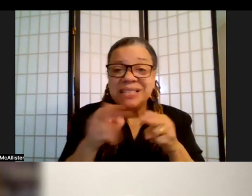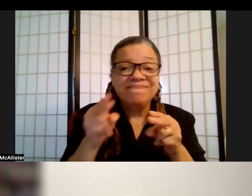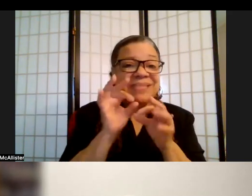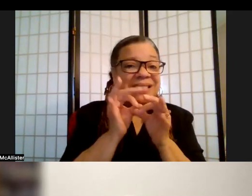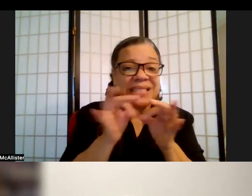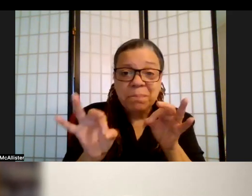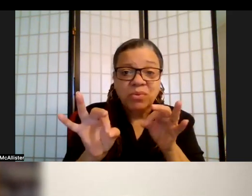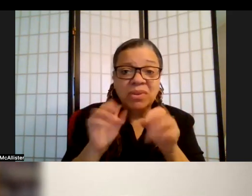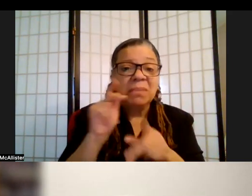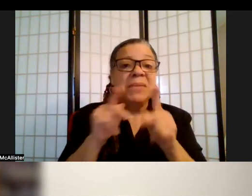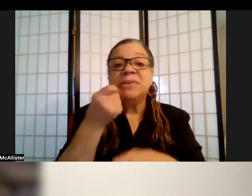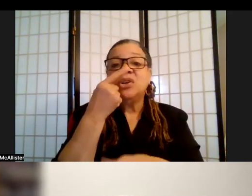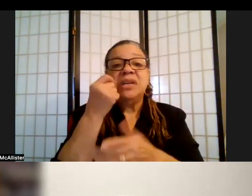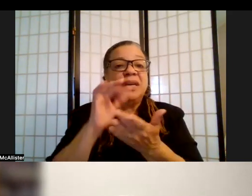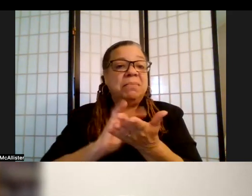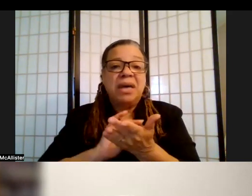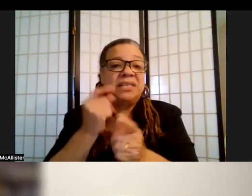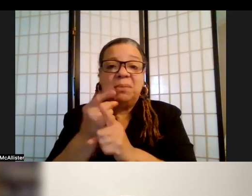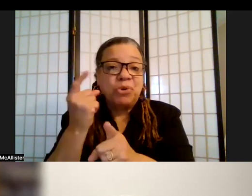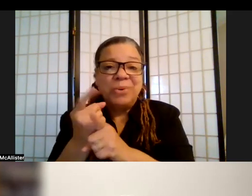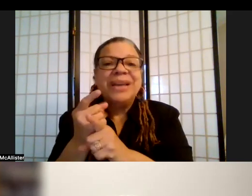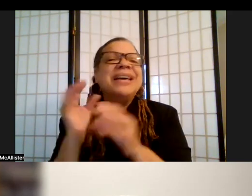start taking medicines appropriately, not at all. I think it's much more complicated than that.